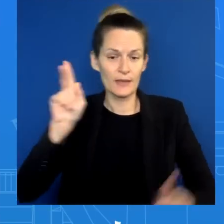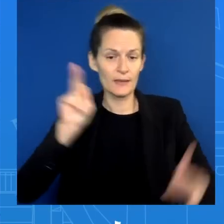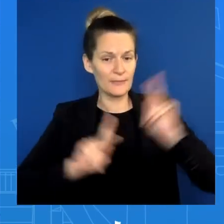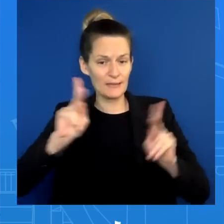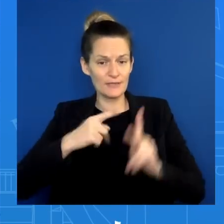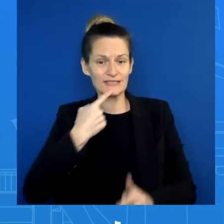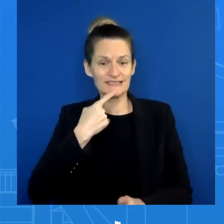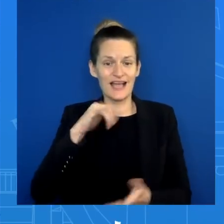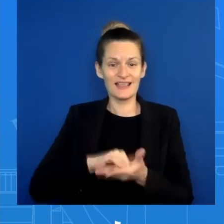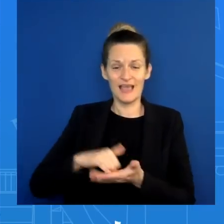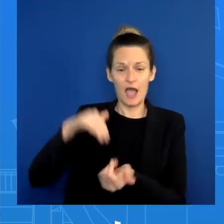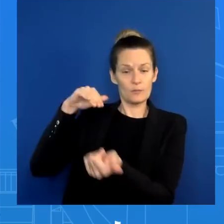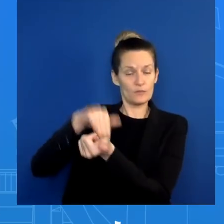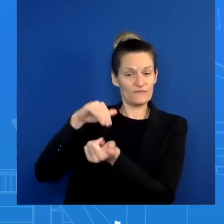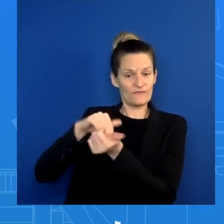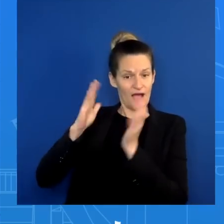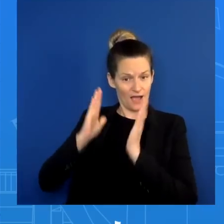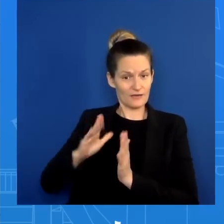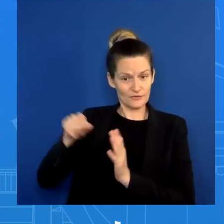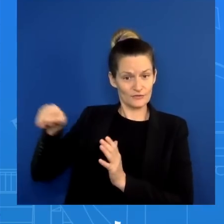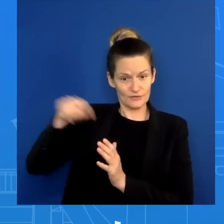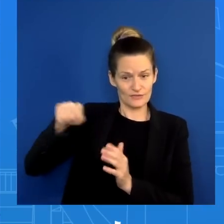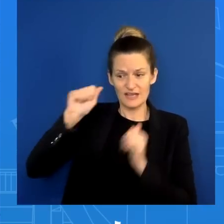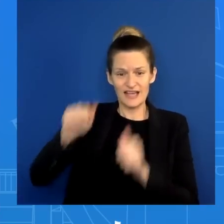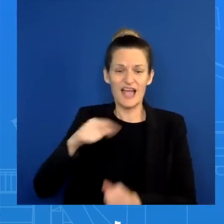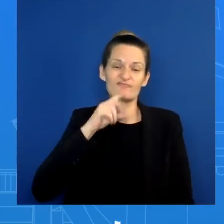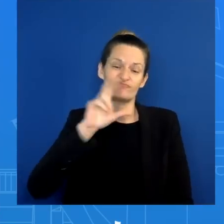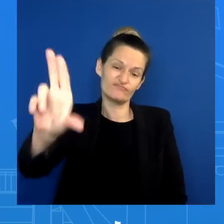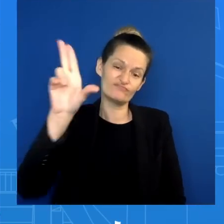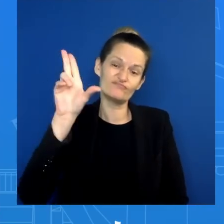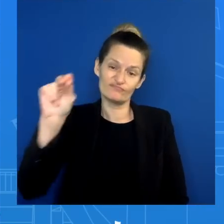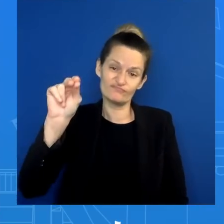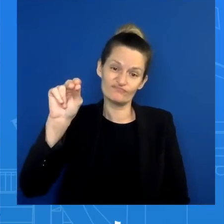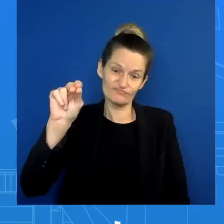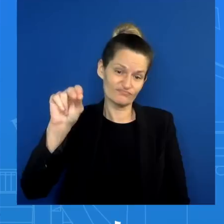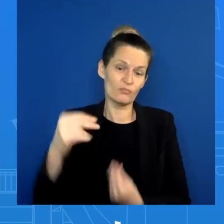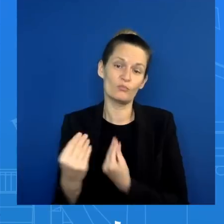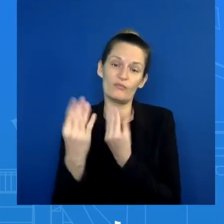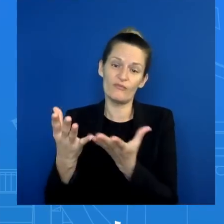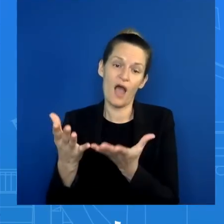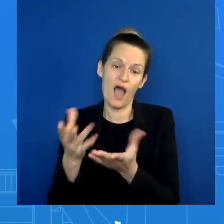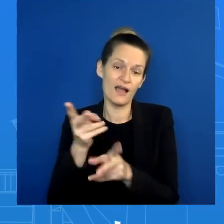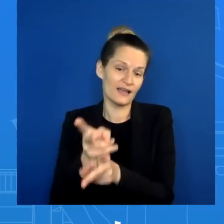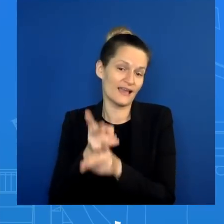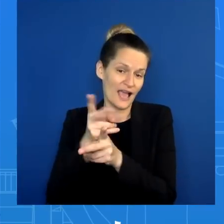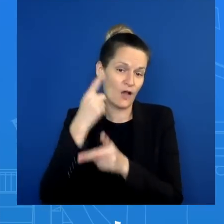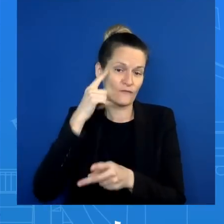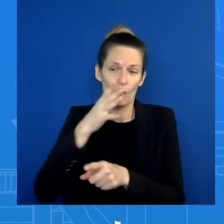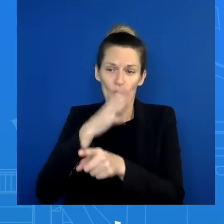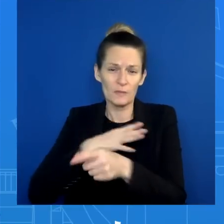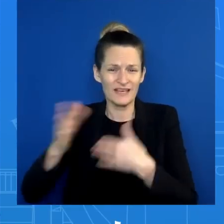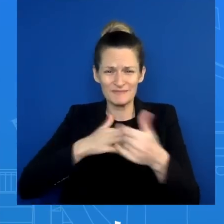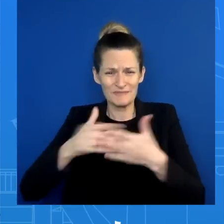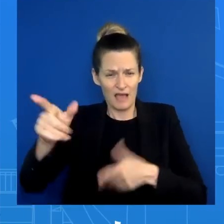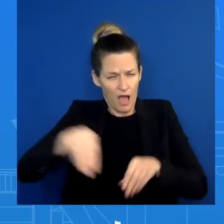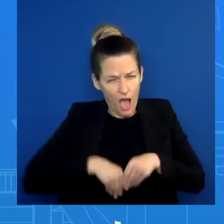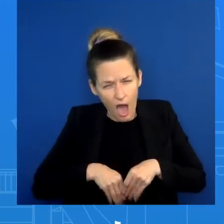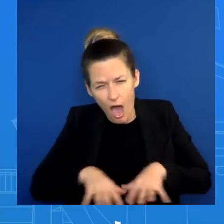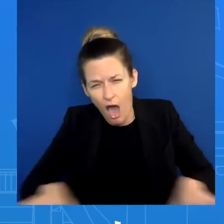even if they are suffering from hemorrhaging or or life threatening hypertension, which is what we saw about 24 hours in heard